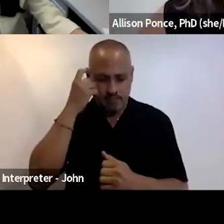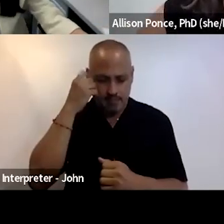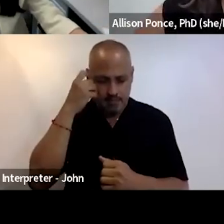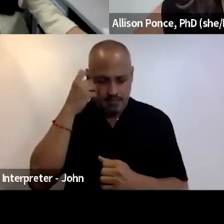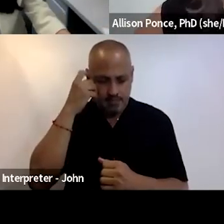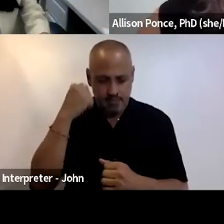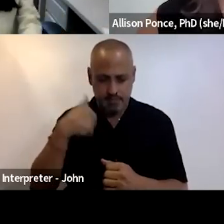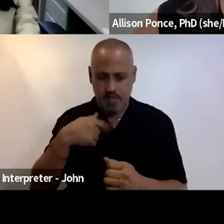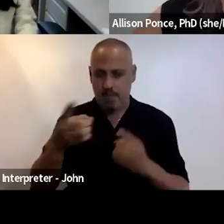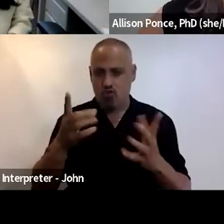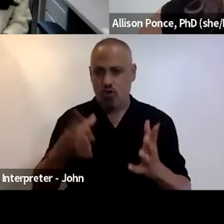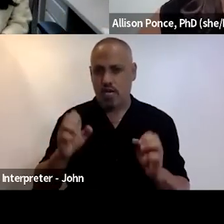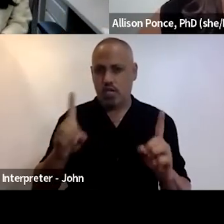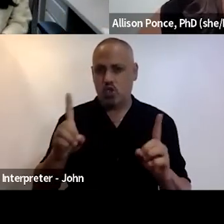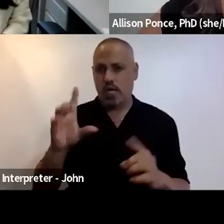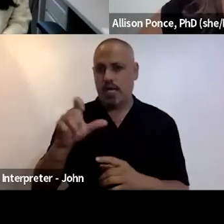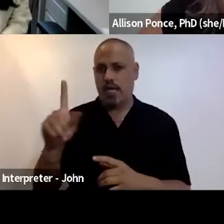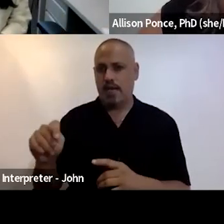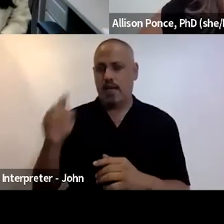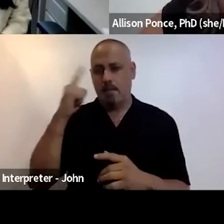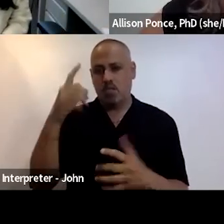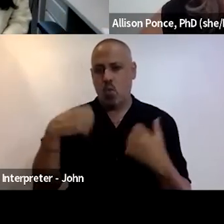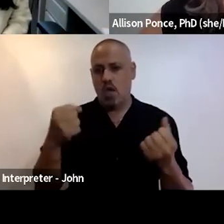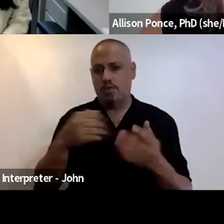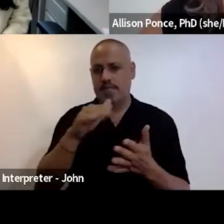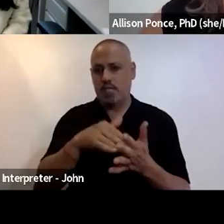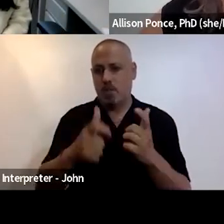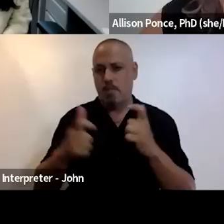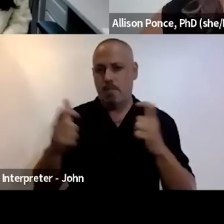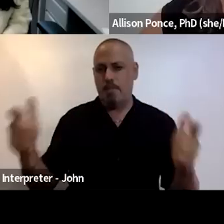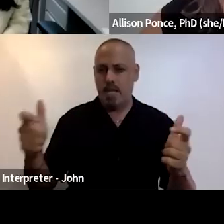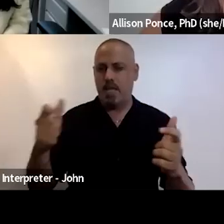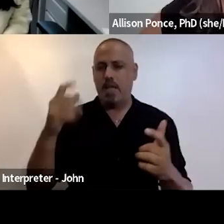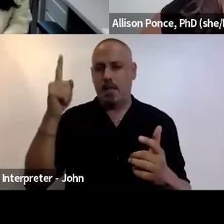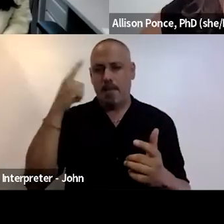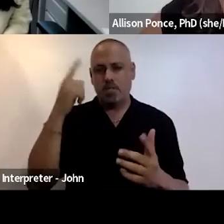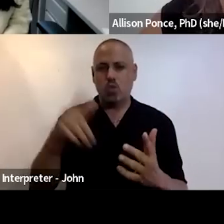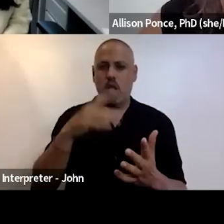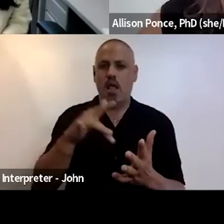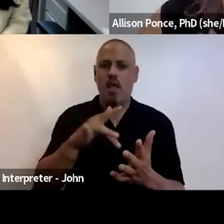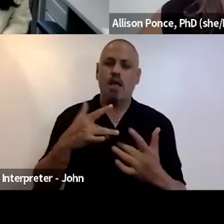I'm the director of education at the Connecticut Mental Health Center, which is a large public mental health center in New Haven, Connecticut,